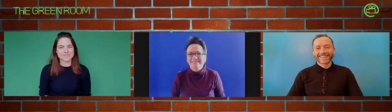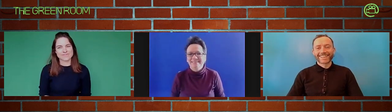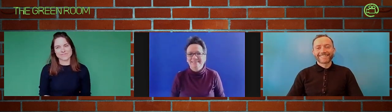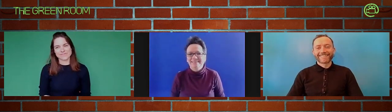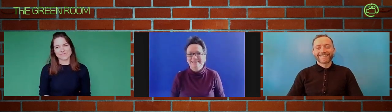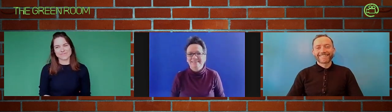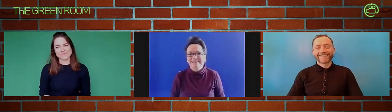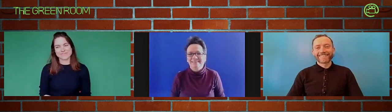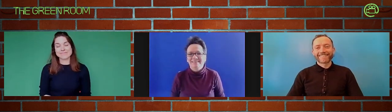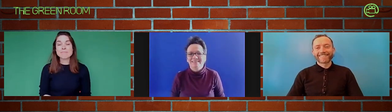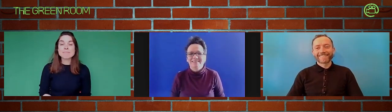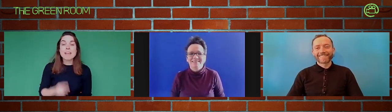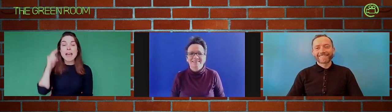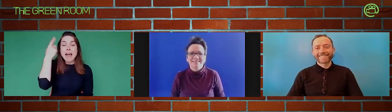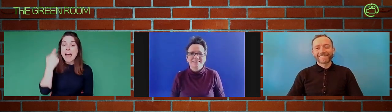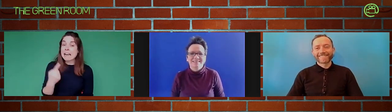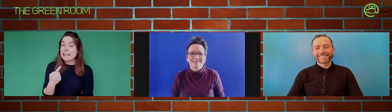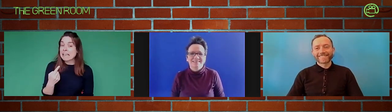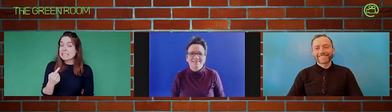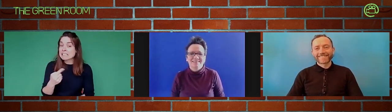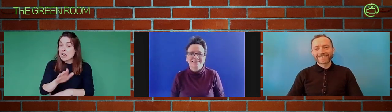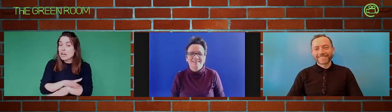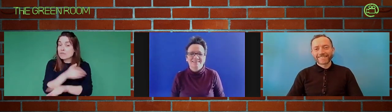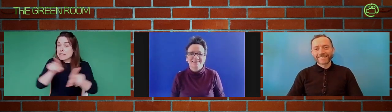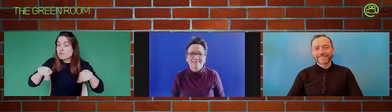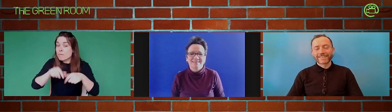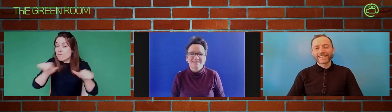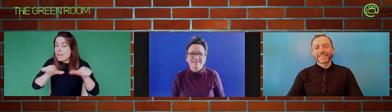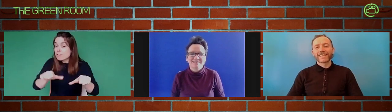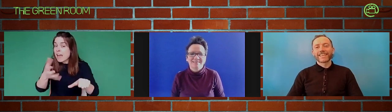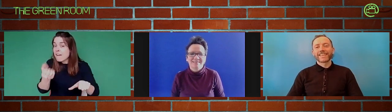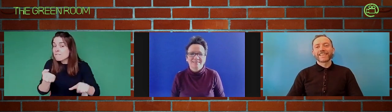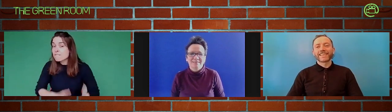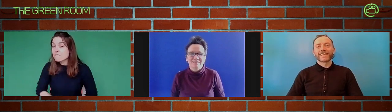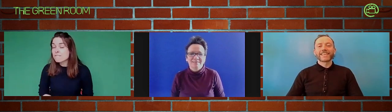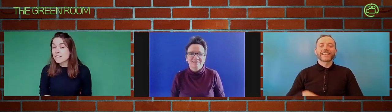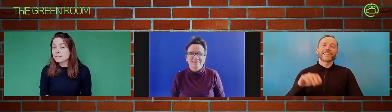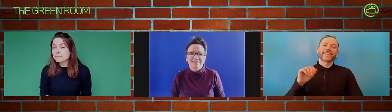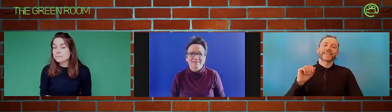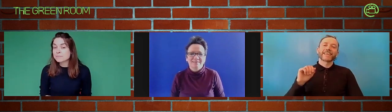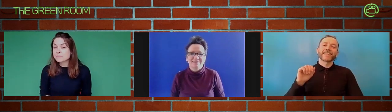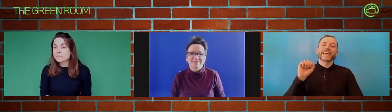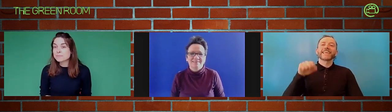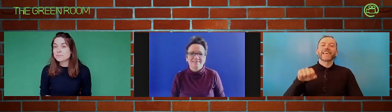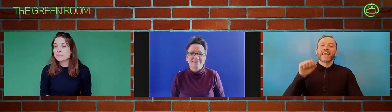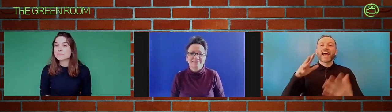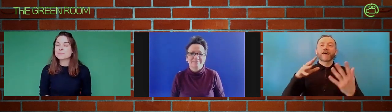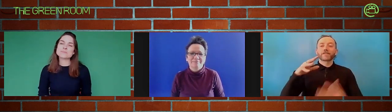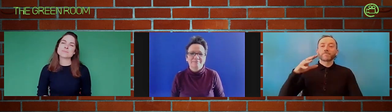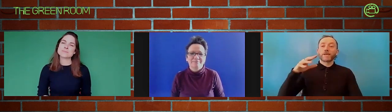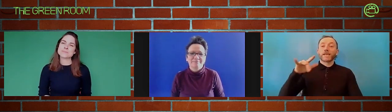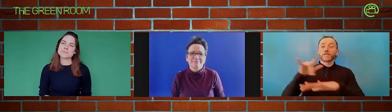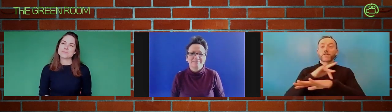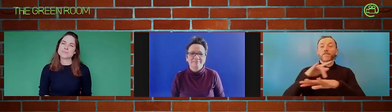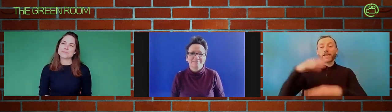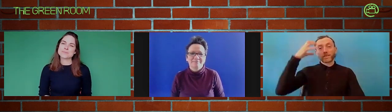Ali, do you have a favorite Green Room? Yeah, it's gonna have to be the Theatre Royal Stratford East for very very sentimental reasons. Yeah.